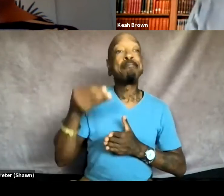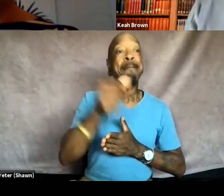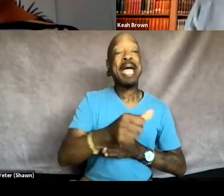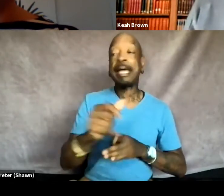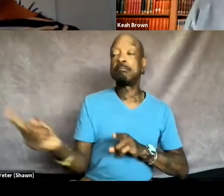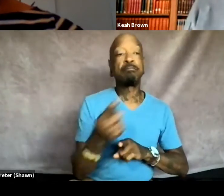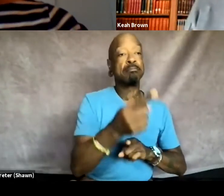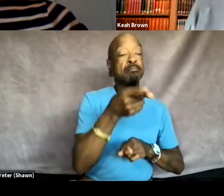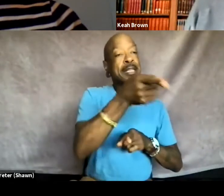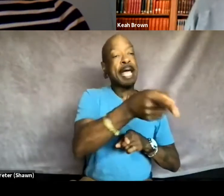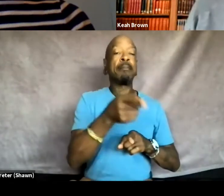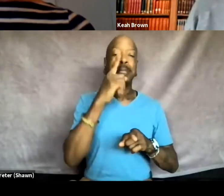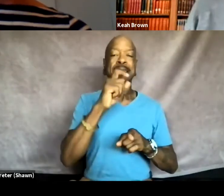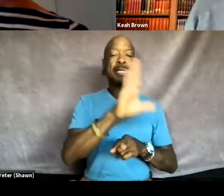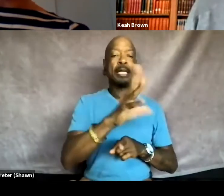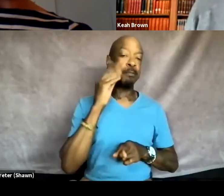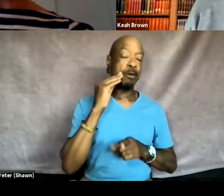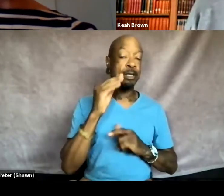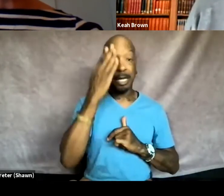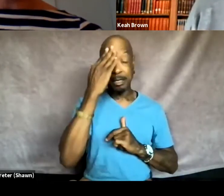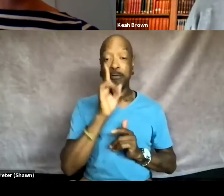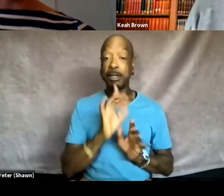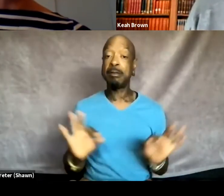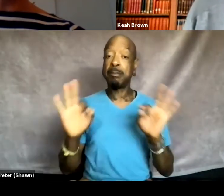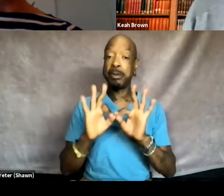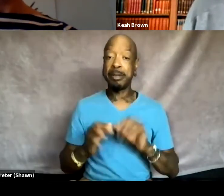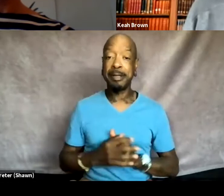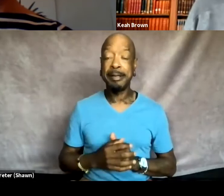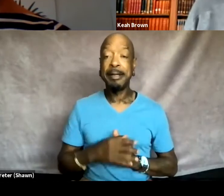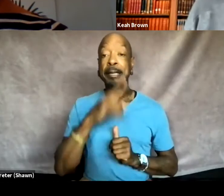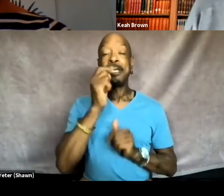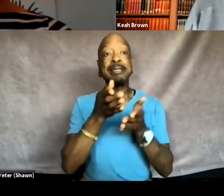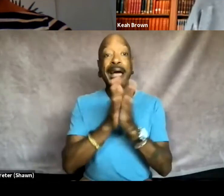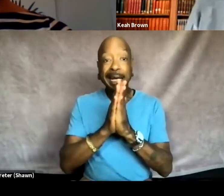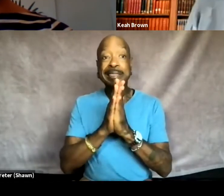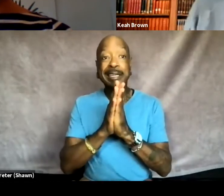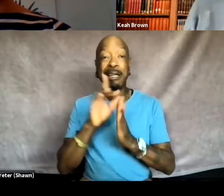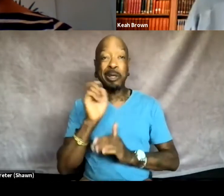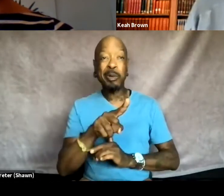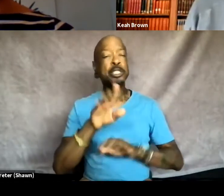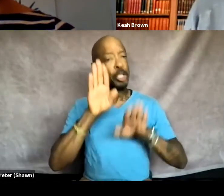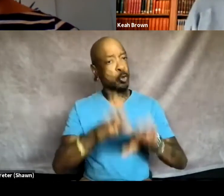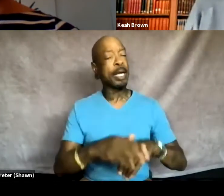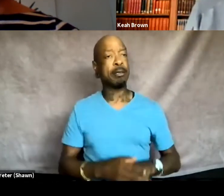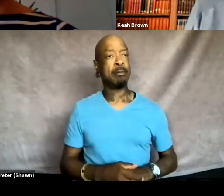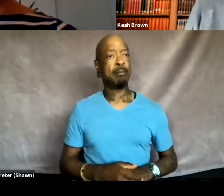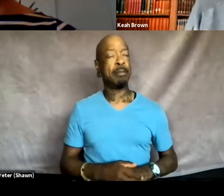really harsh but it's important because. Keah Brown: asking the question is great, but you have to actually put effort behind